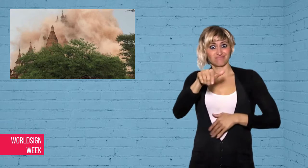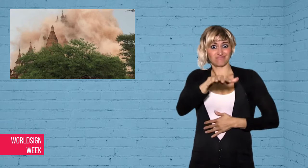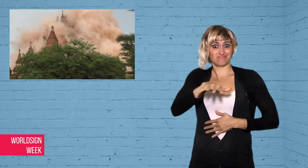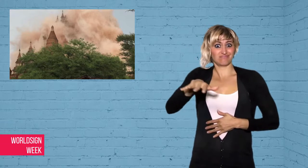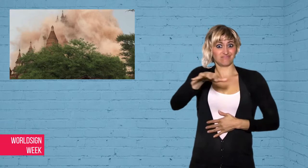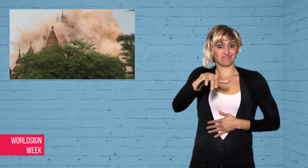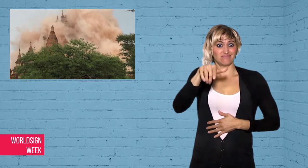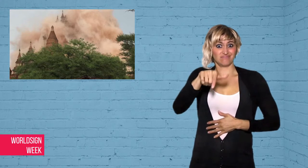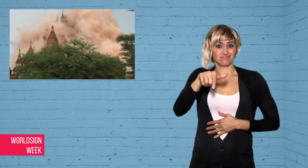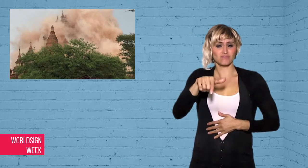attractions.